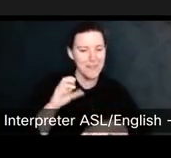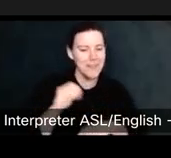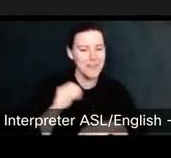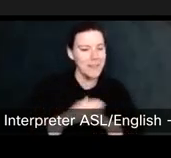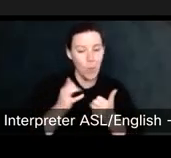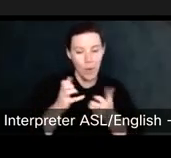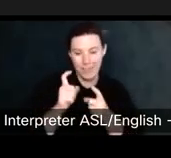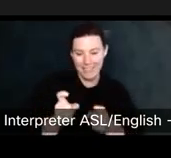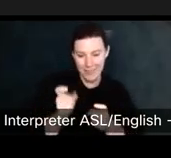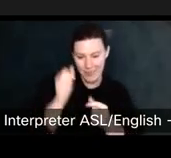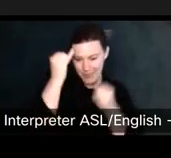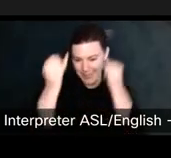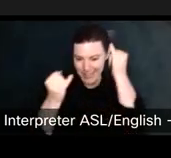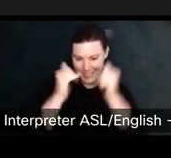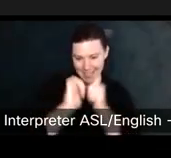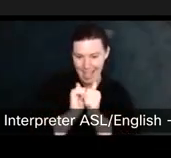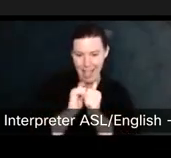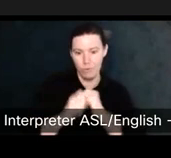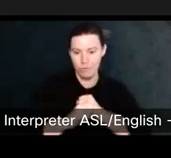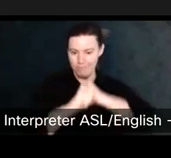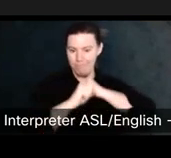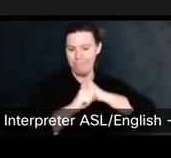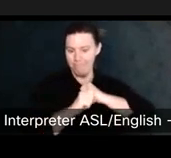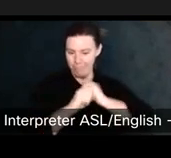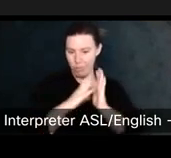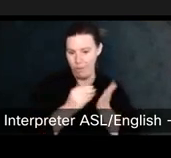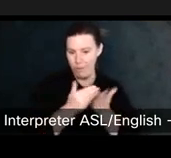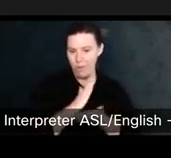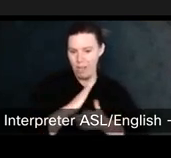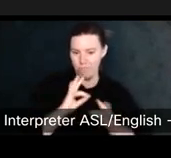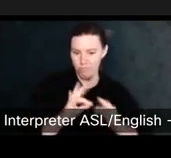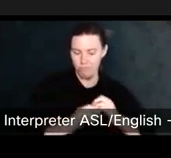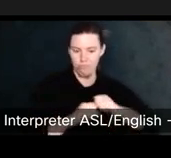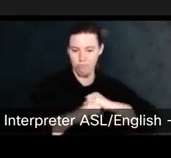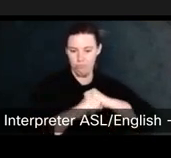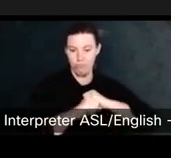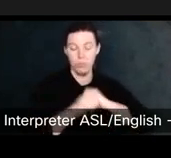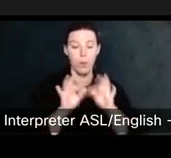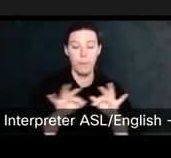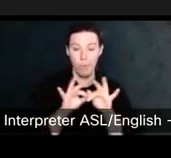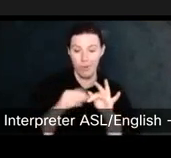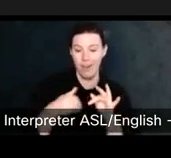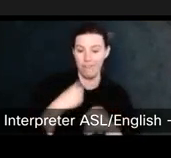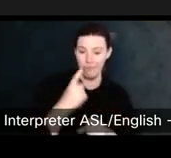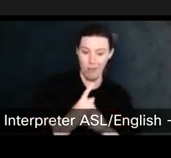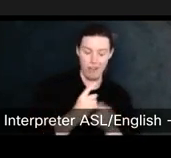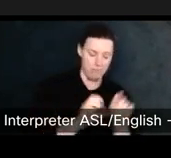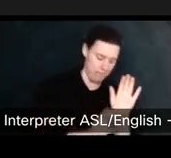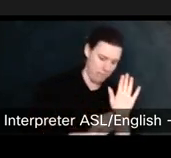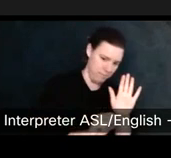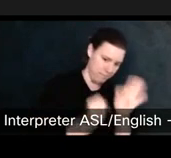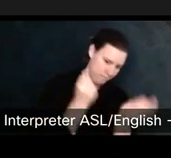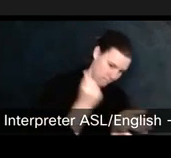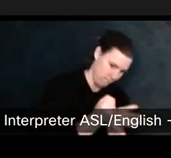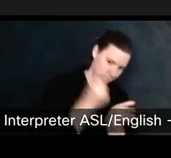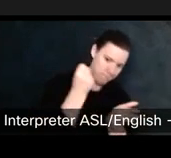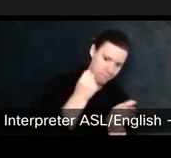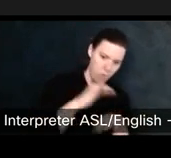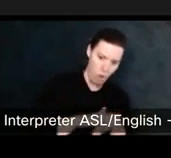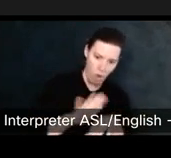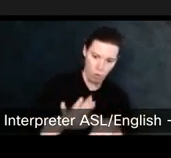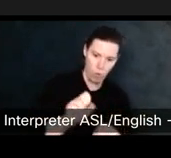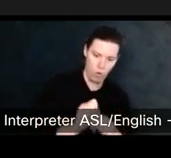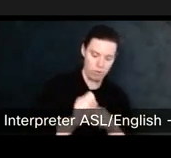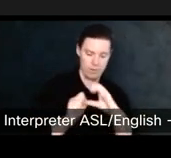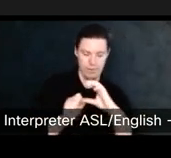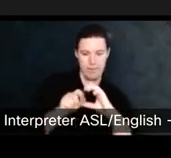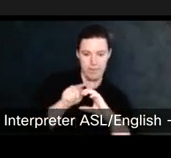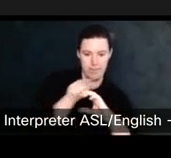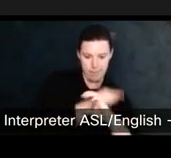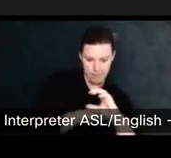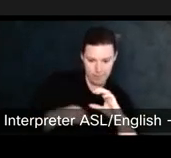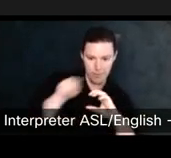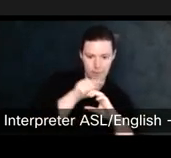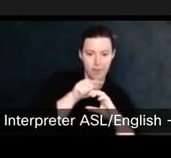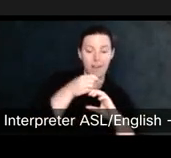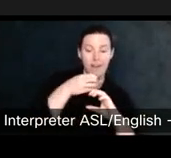You want to make sure that your work is properly marked, you know, the copyright with the little, the C in the circle um, registering it with the copyright office. Um.